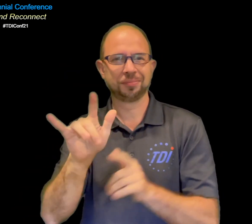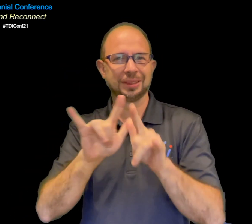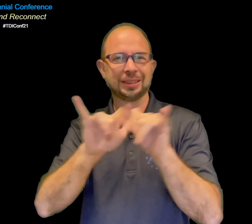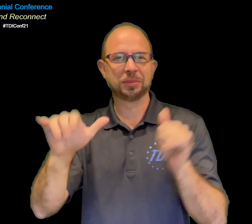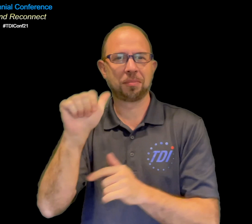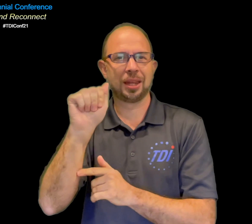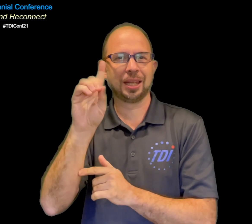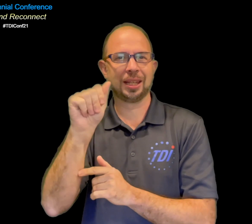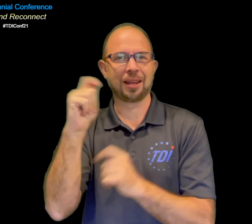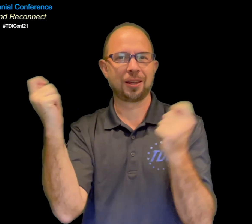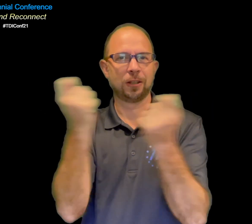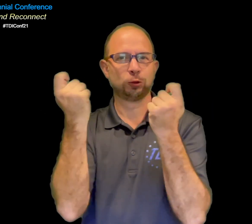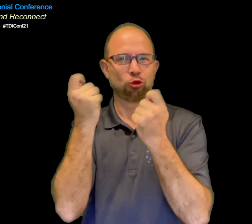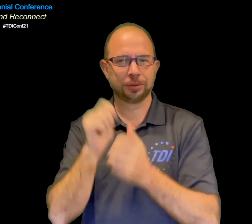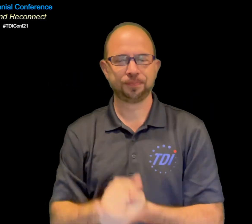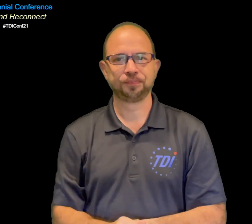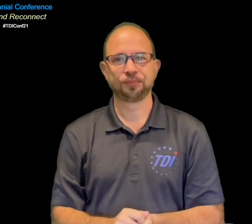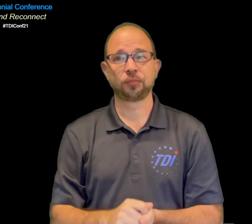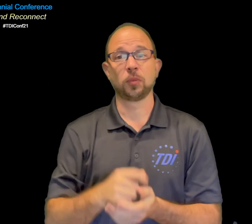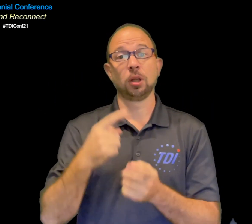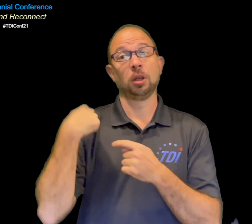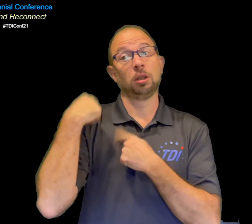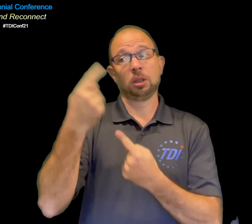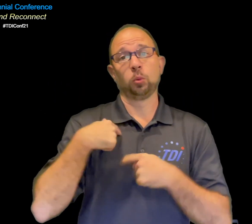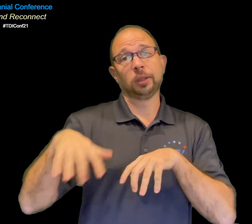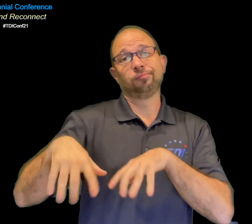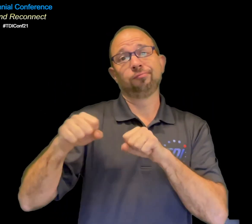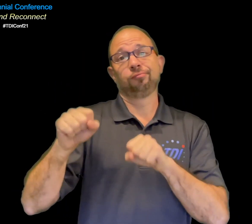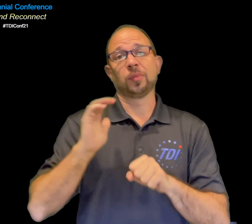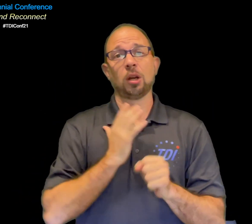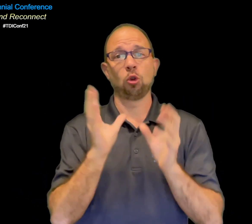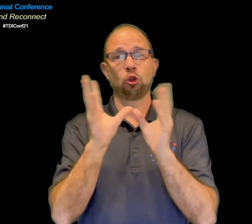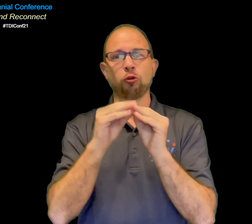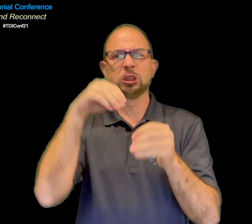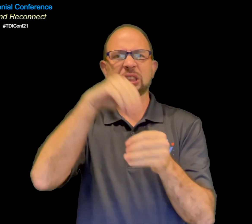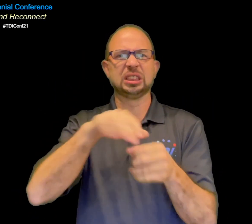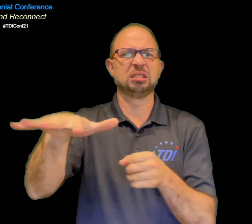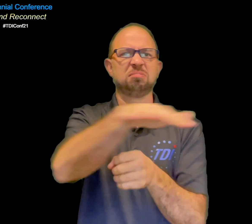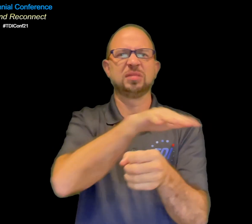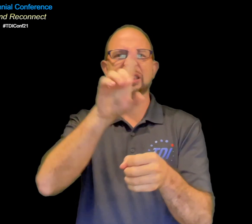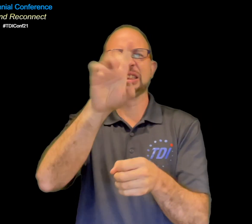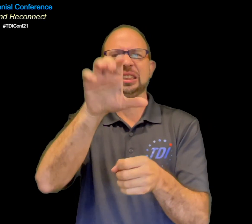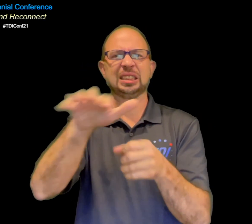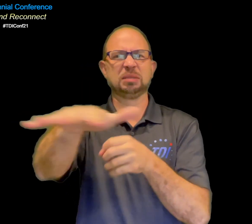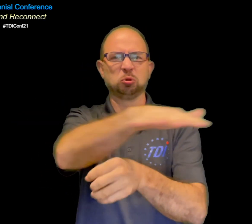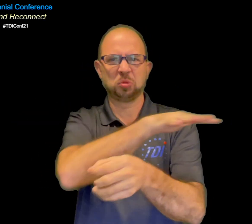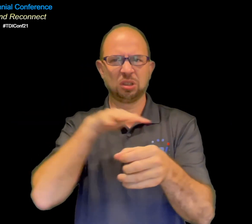The same date is also the date of the ADA anniversary. While we traditionally host our conferences in the DC Metropolitan area,